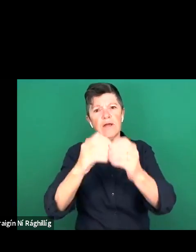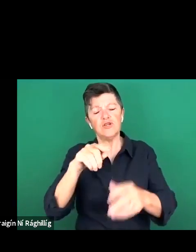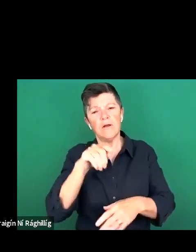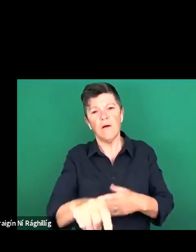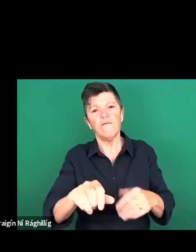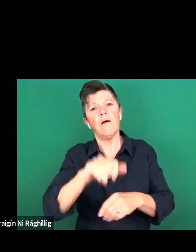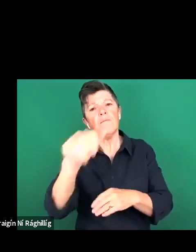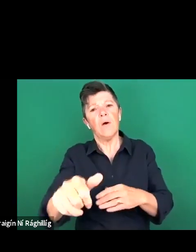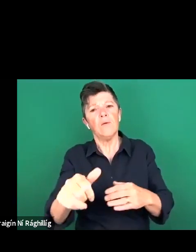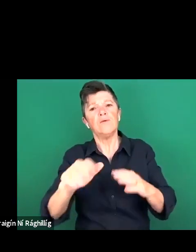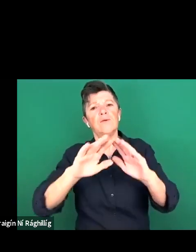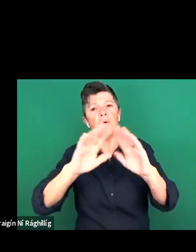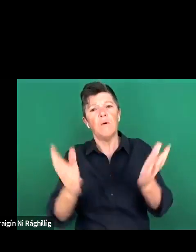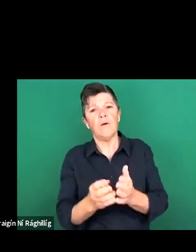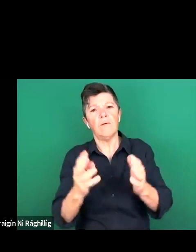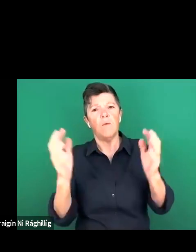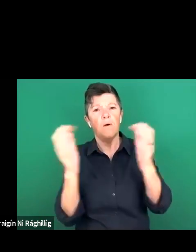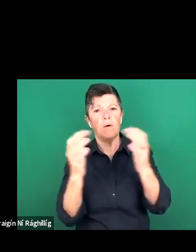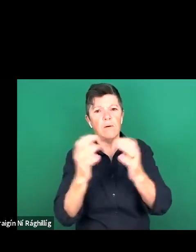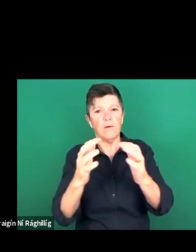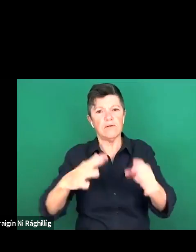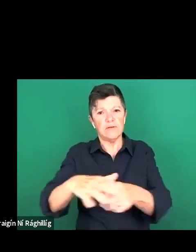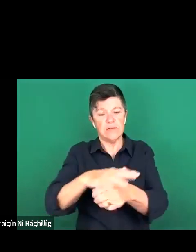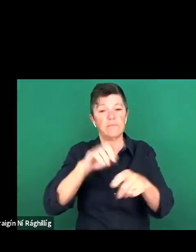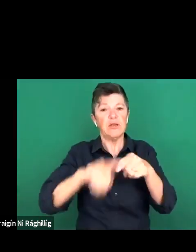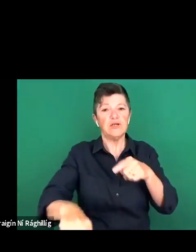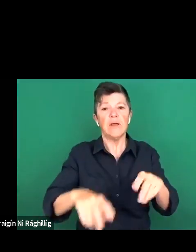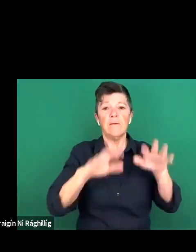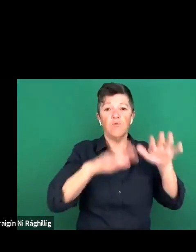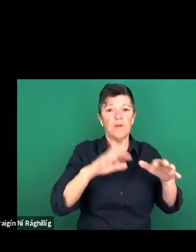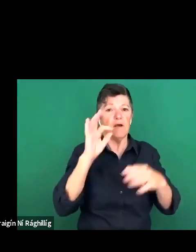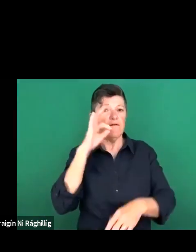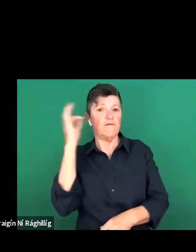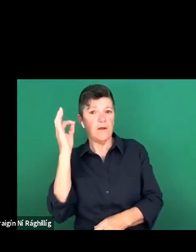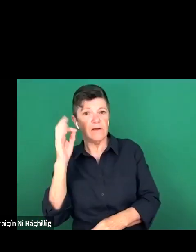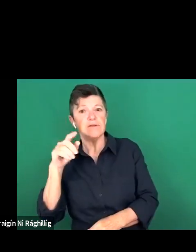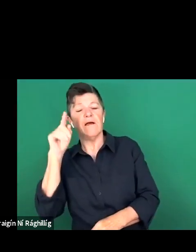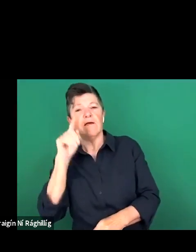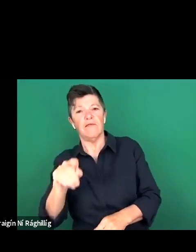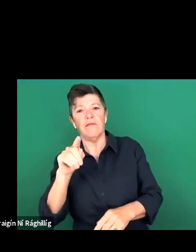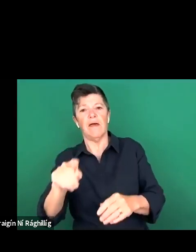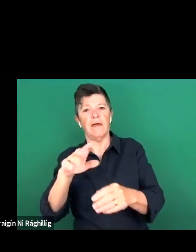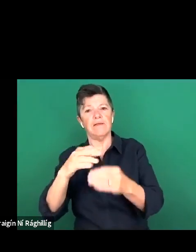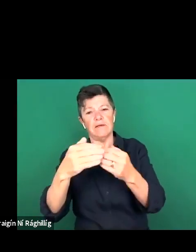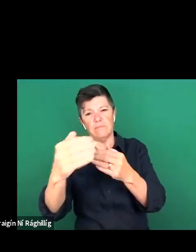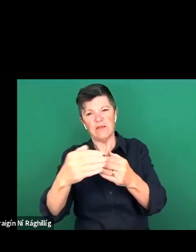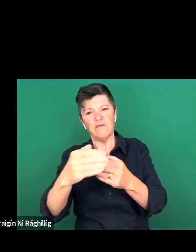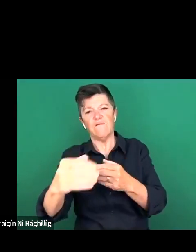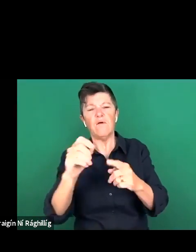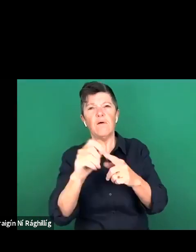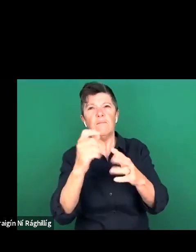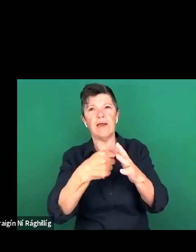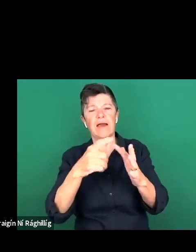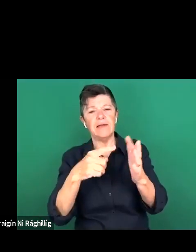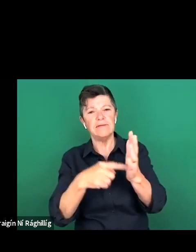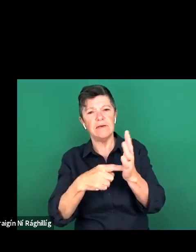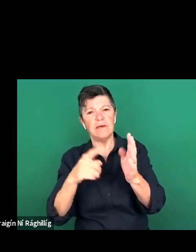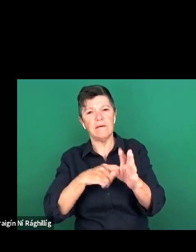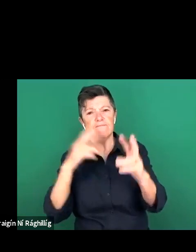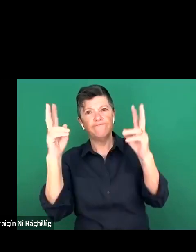the inequalities upon which they were constructed. The imperial dividend that was